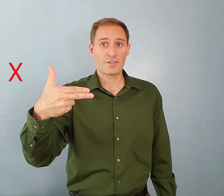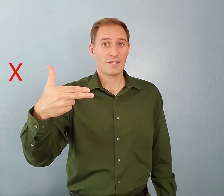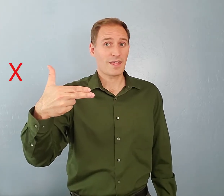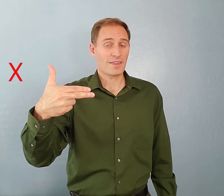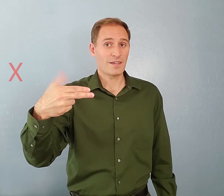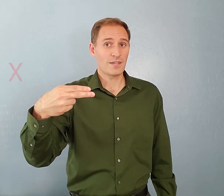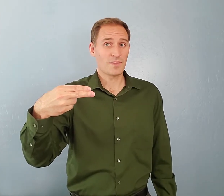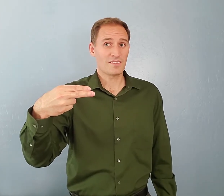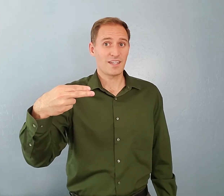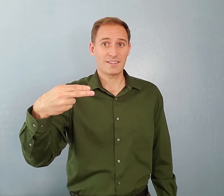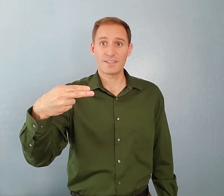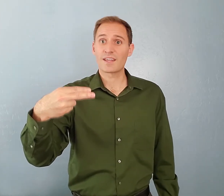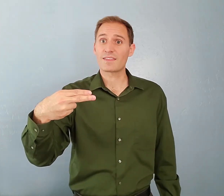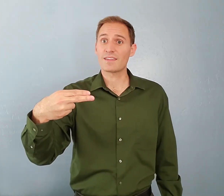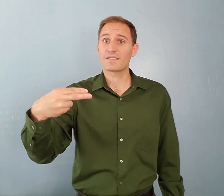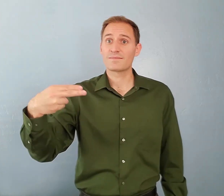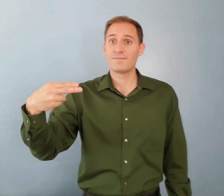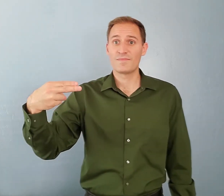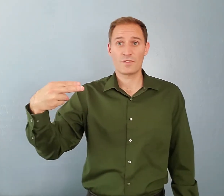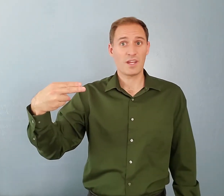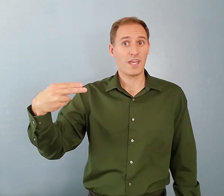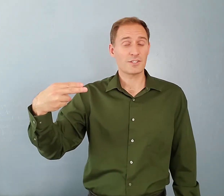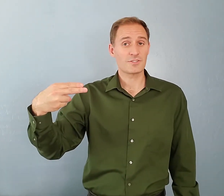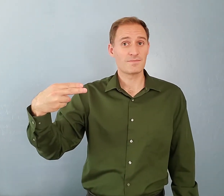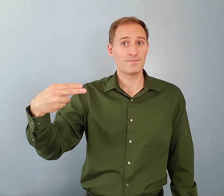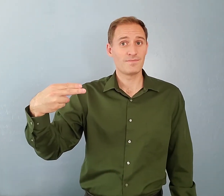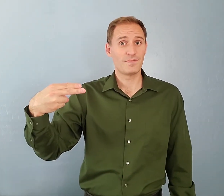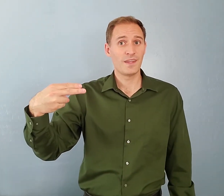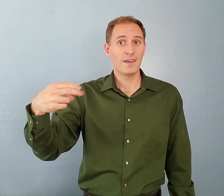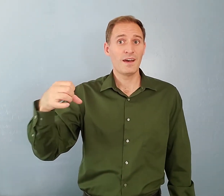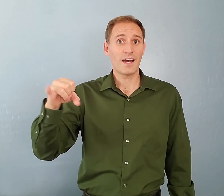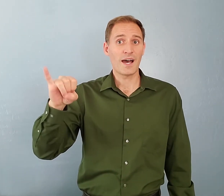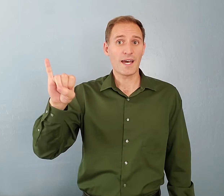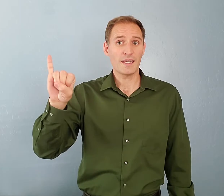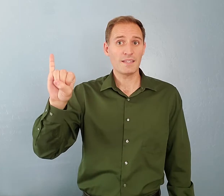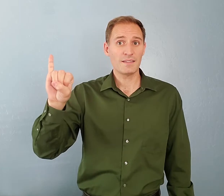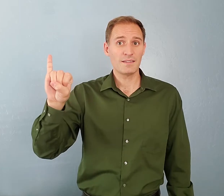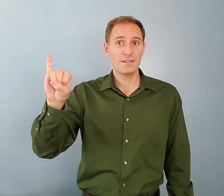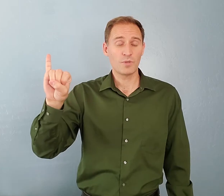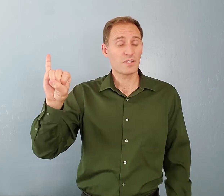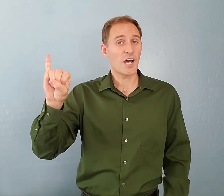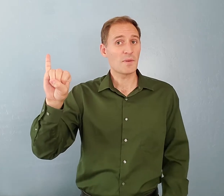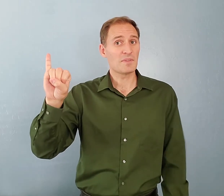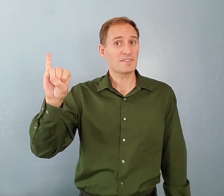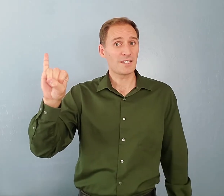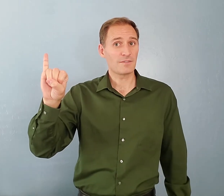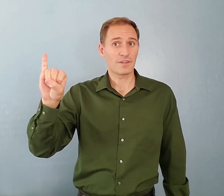that that thumb is tucked in like this for H. I, One common mistake for the